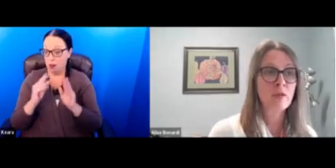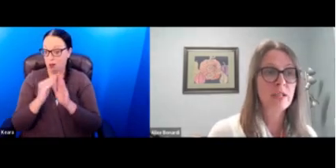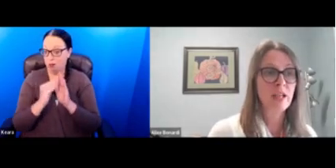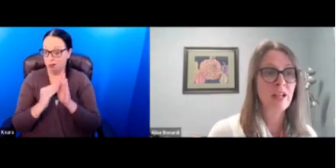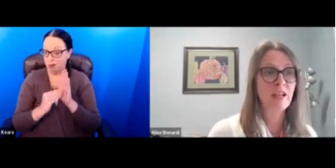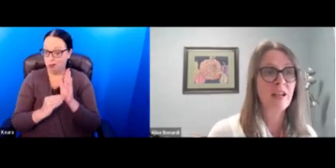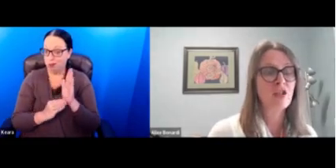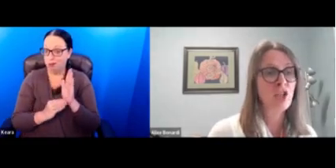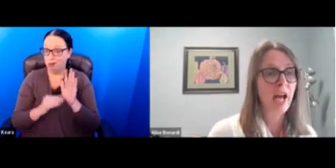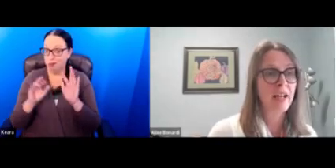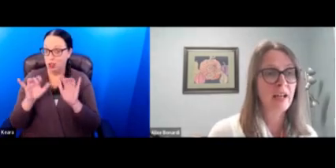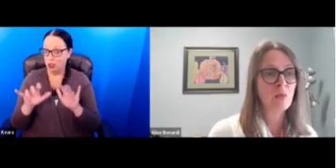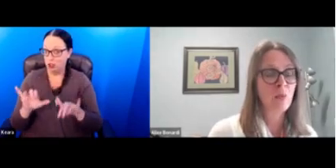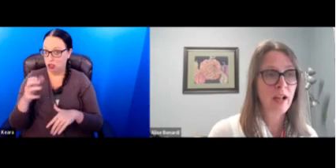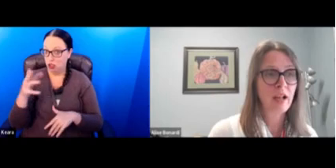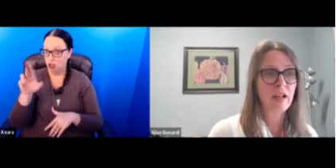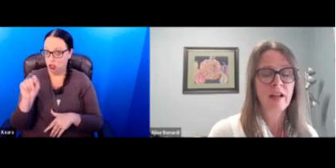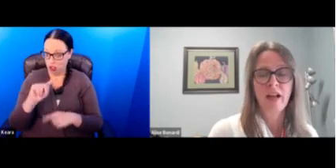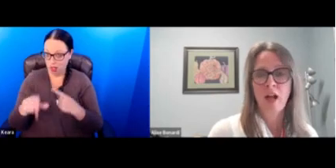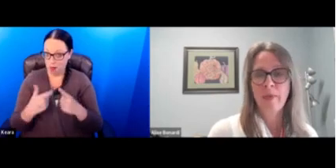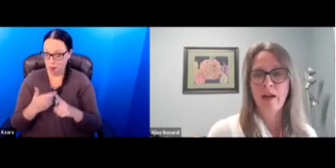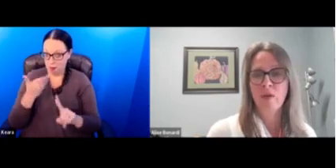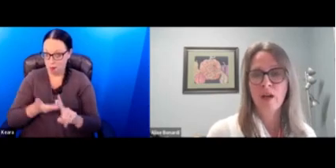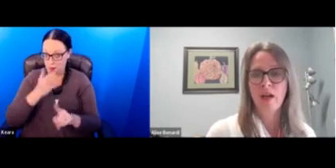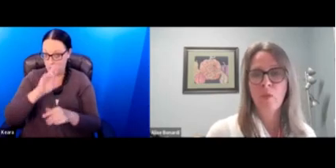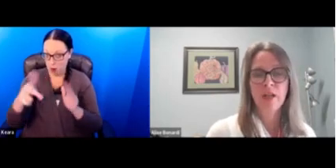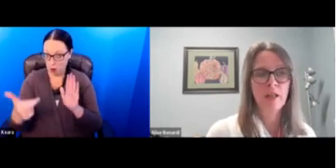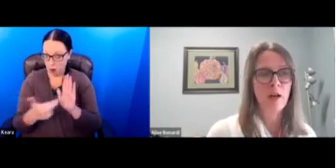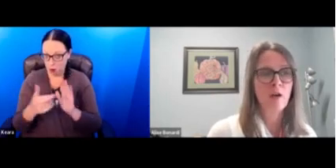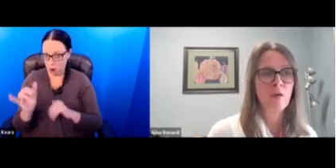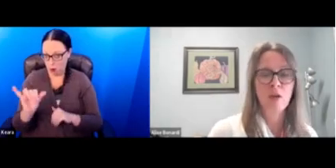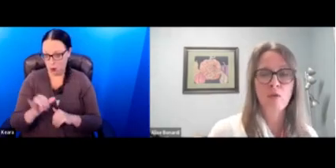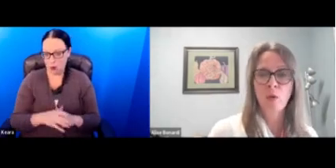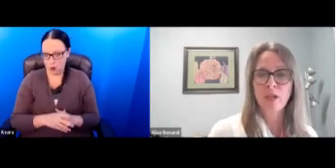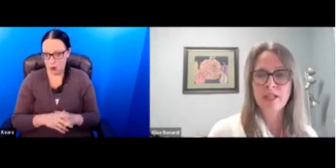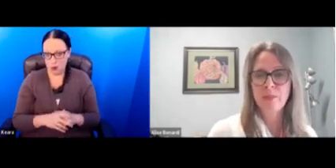notes in chat as well, about what their their role is,